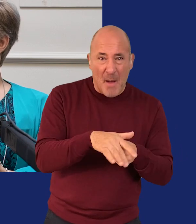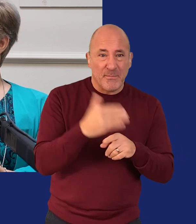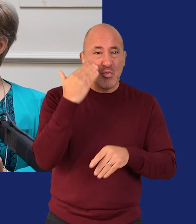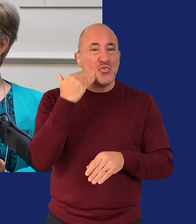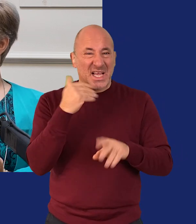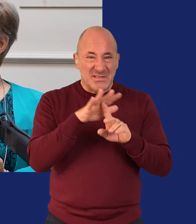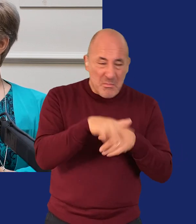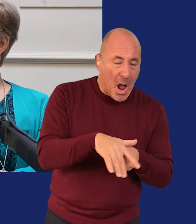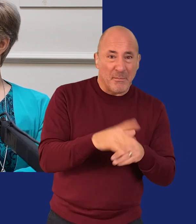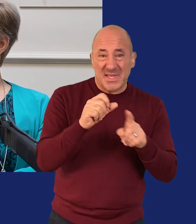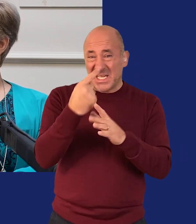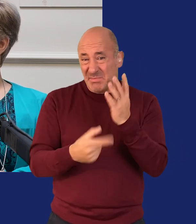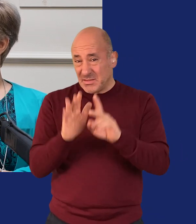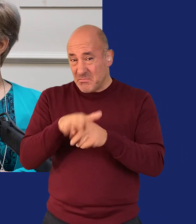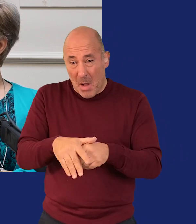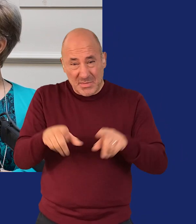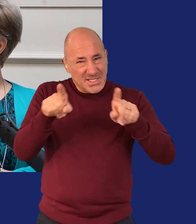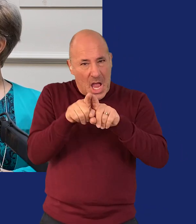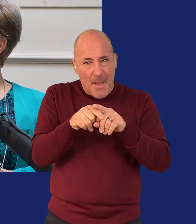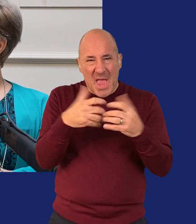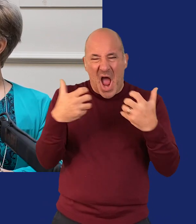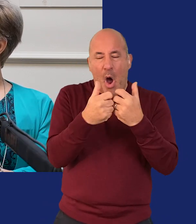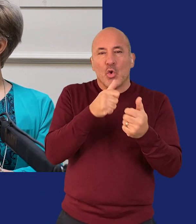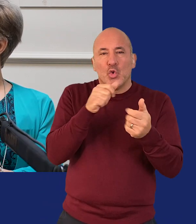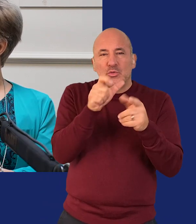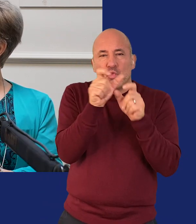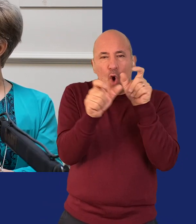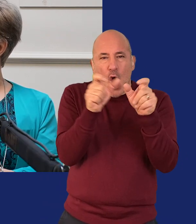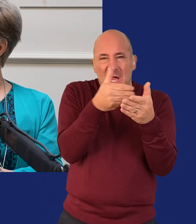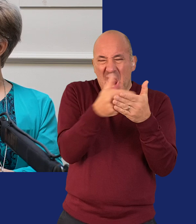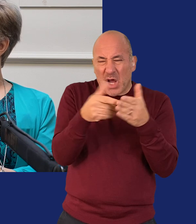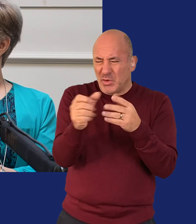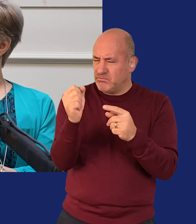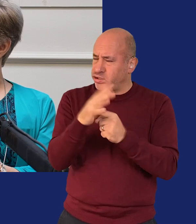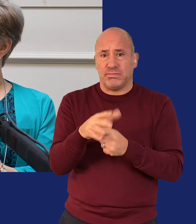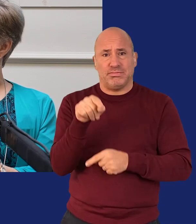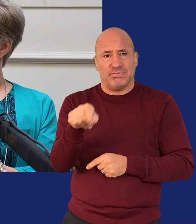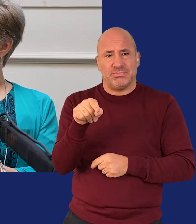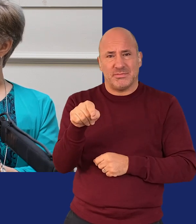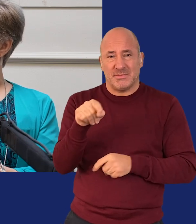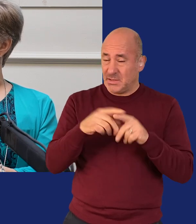discrimination or disability, the kind of language that's used is really important. And particularly for some candidates.